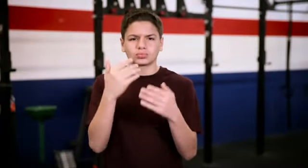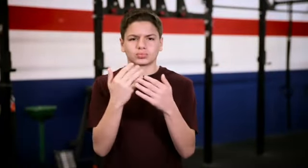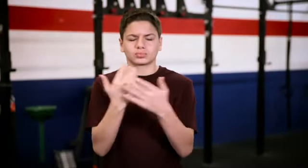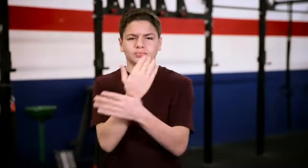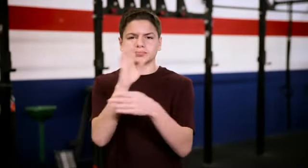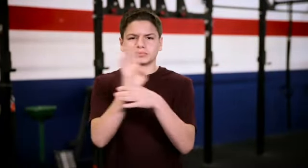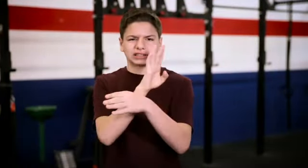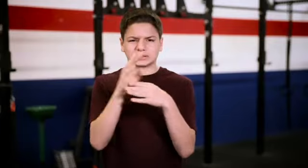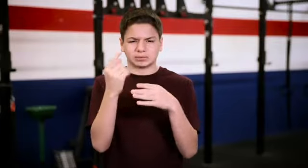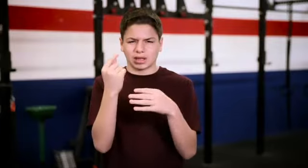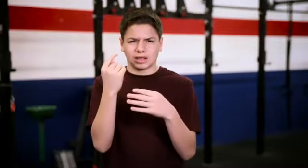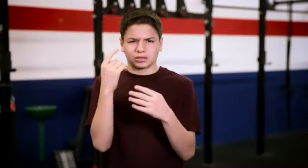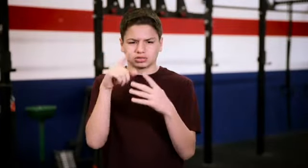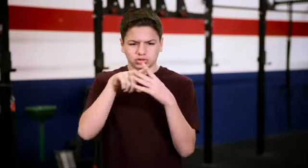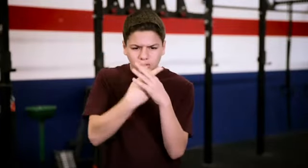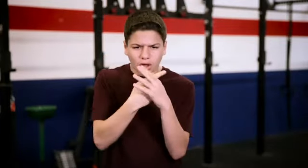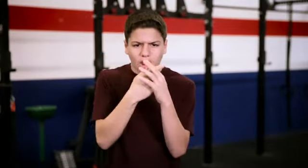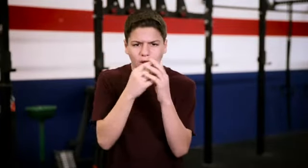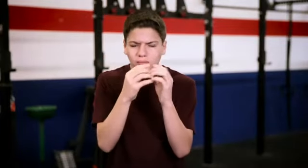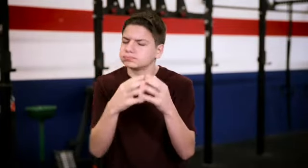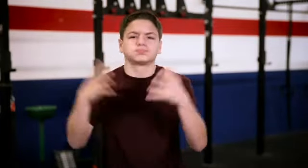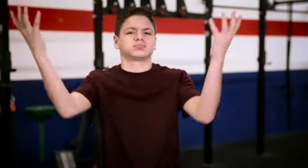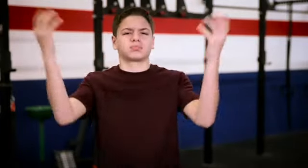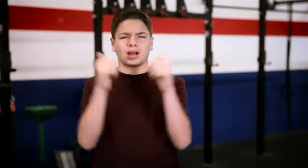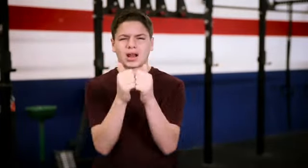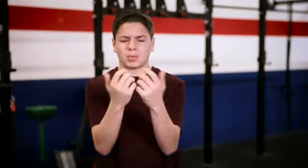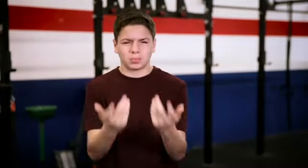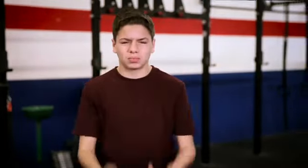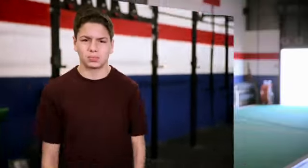start a business?